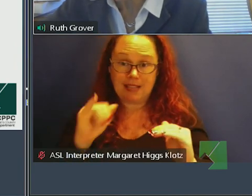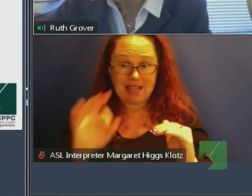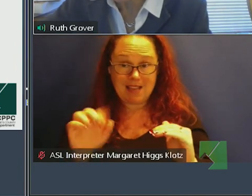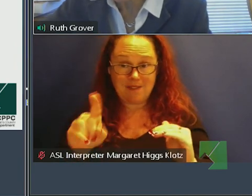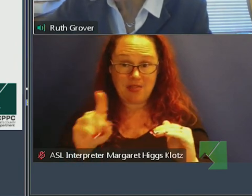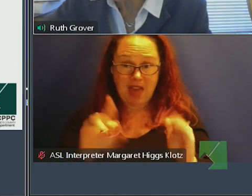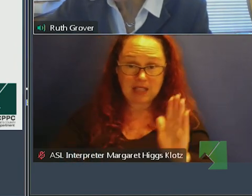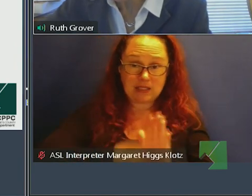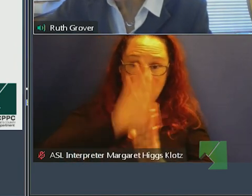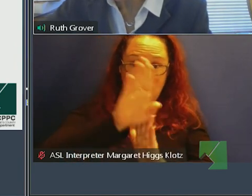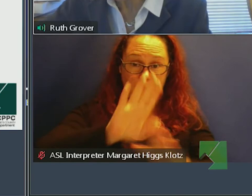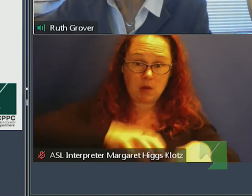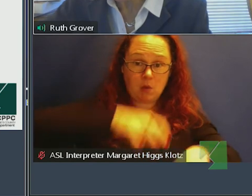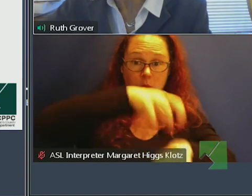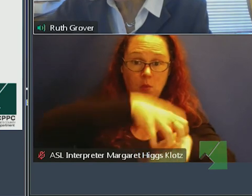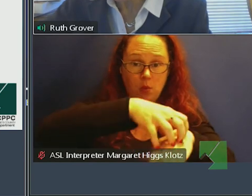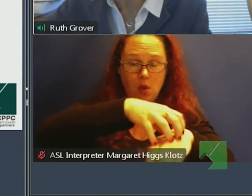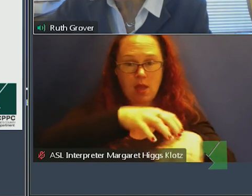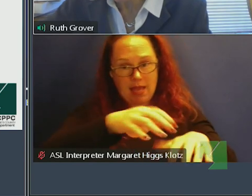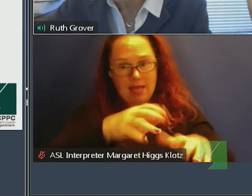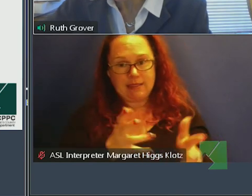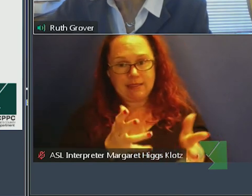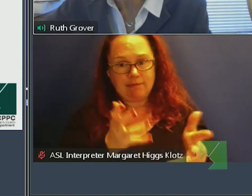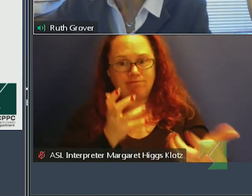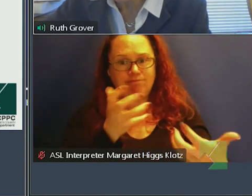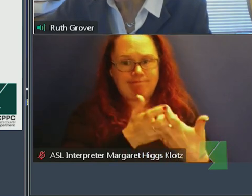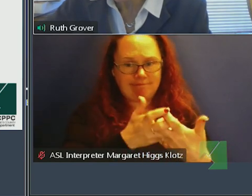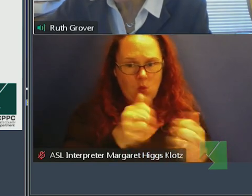with its surrounds, whether it will have negative impacts on the surrounding